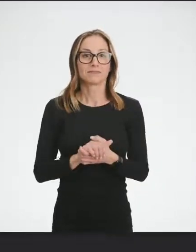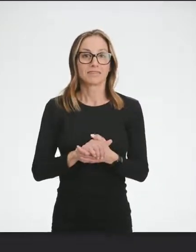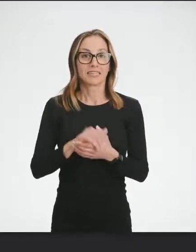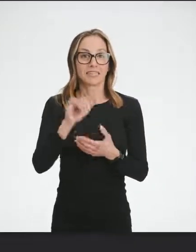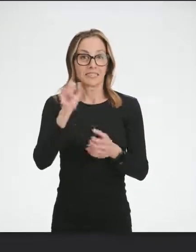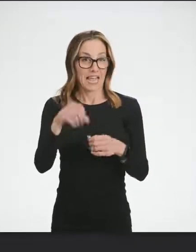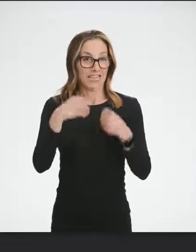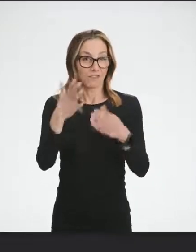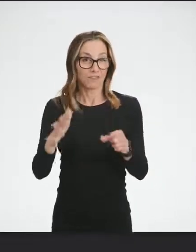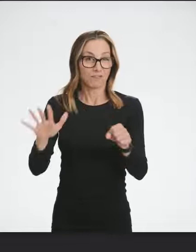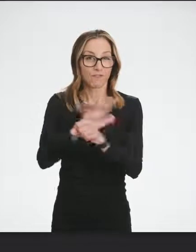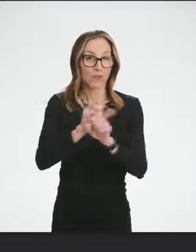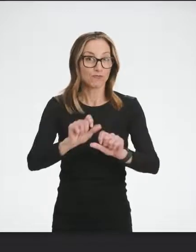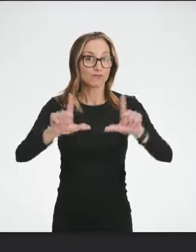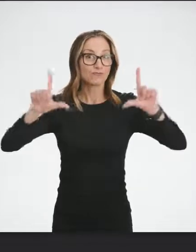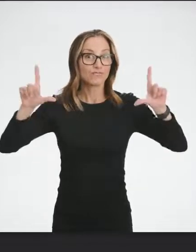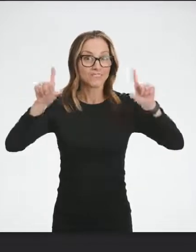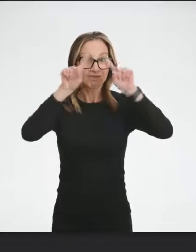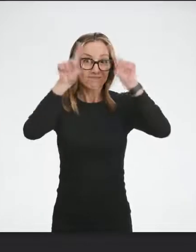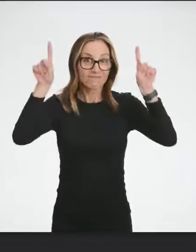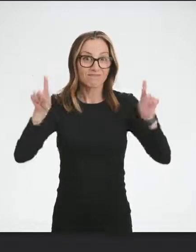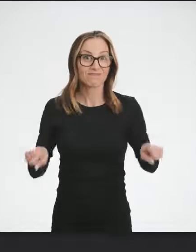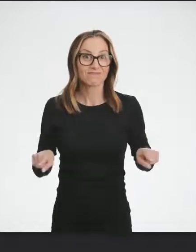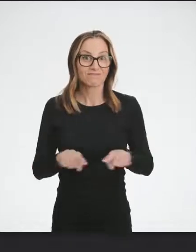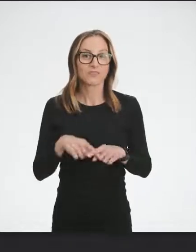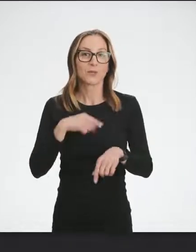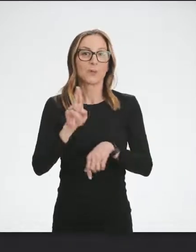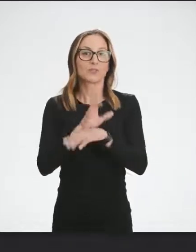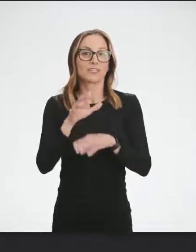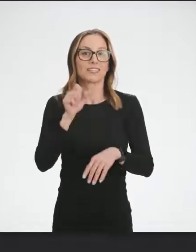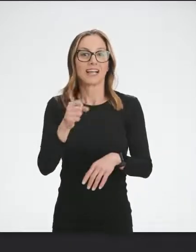When a user taps on the preview, I can choose to provide a full screen Look Around view,